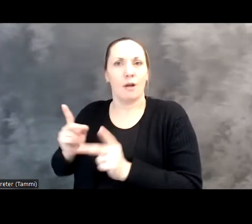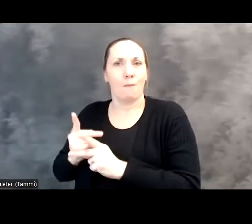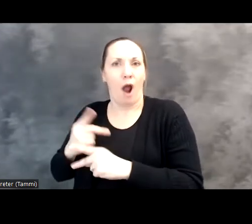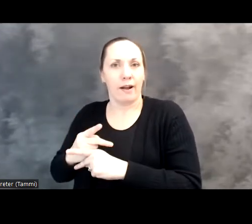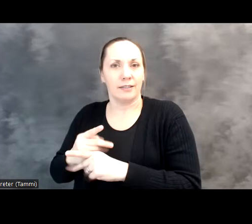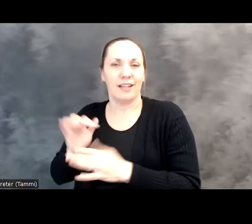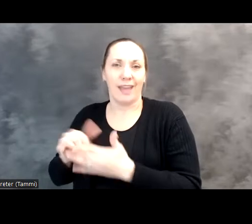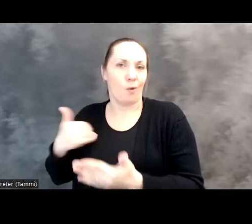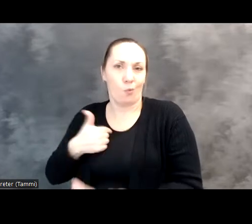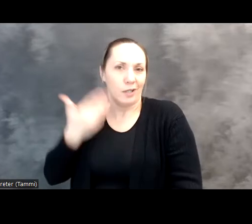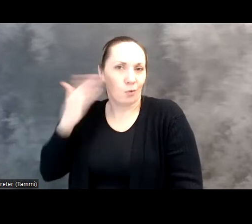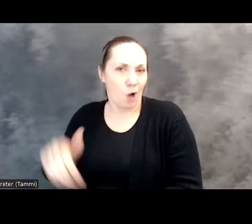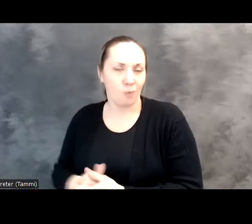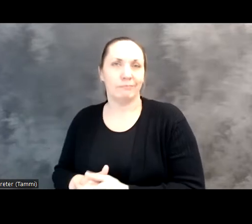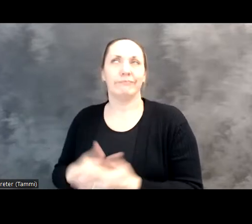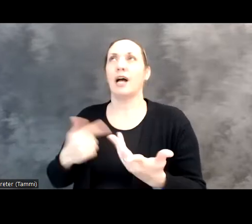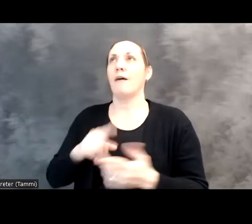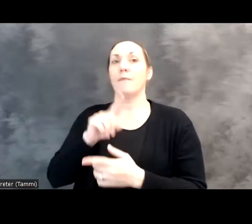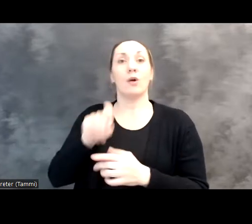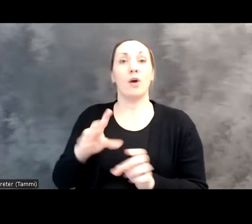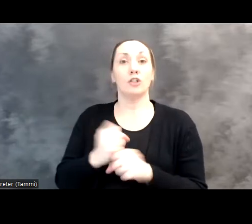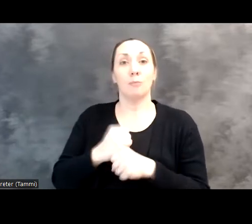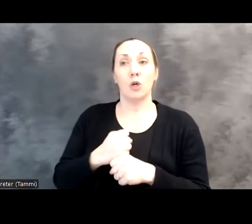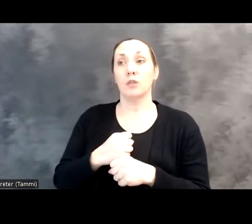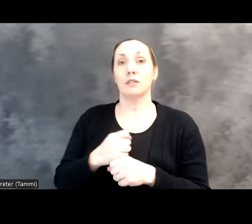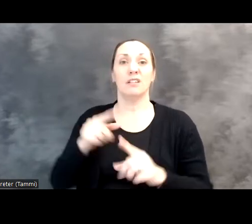will even pursue investments into these products is